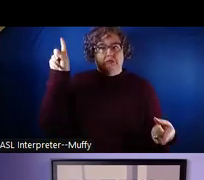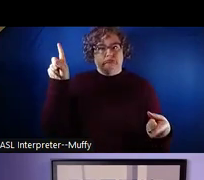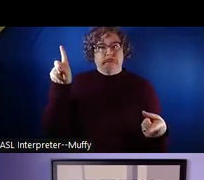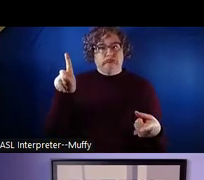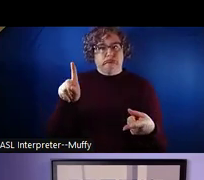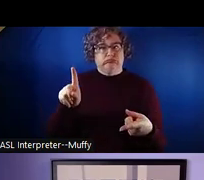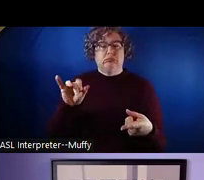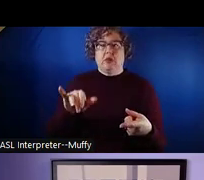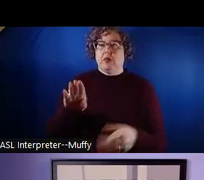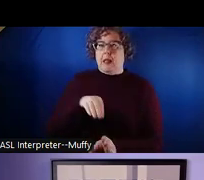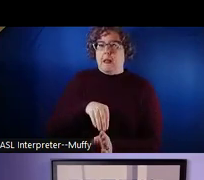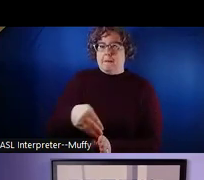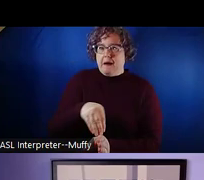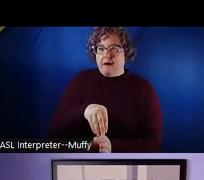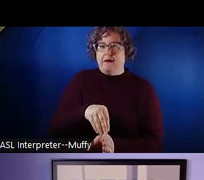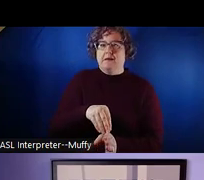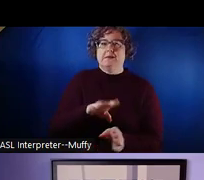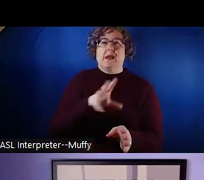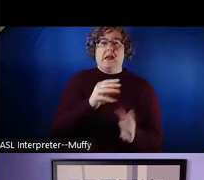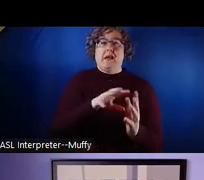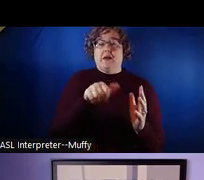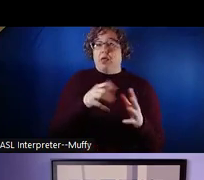along with other intersectional biases in healthcare.